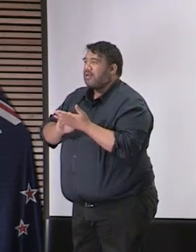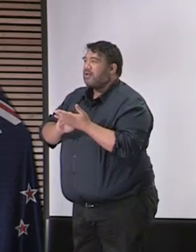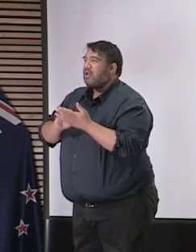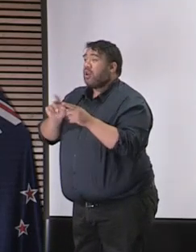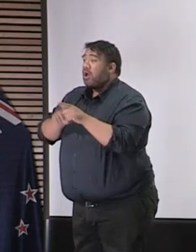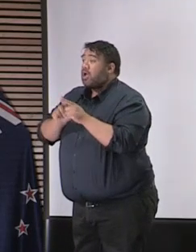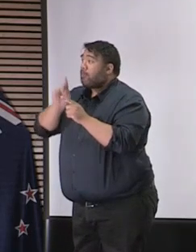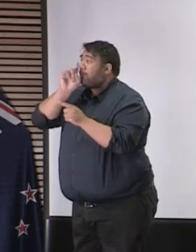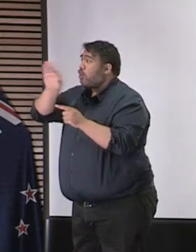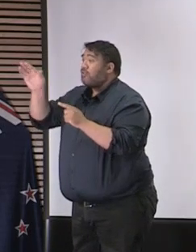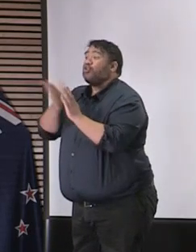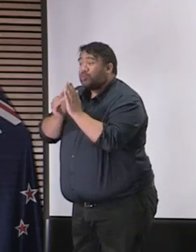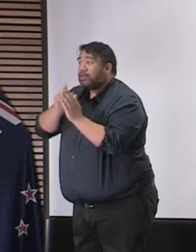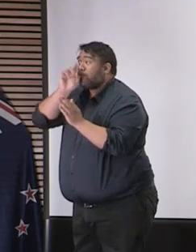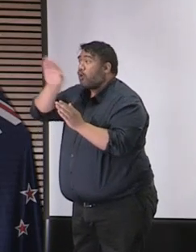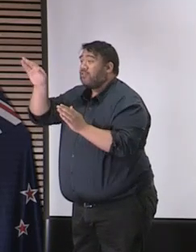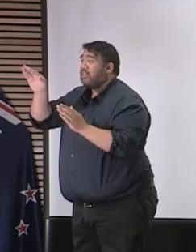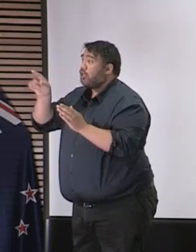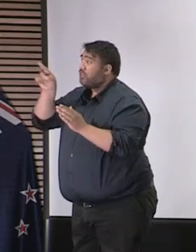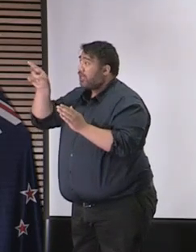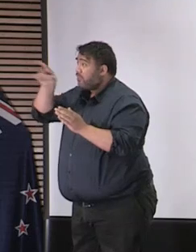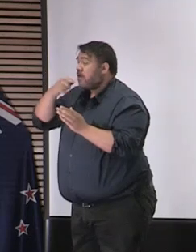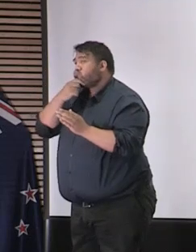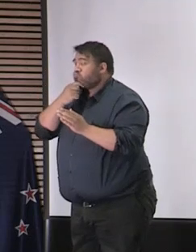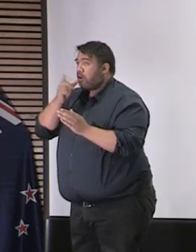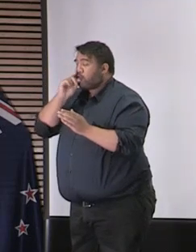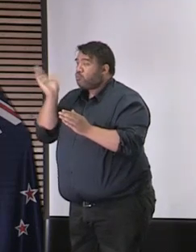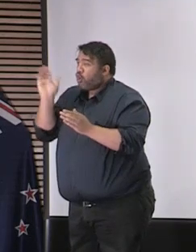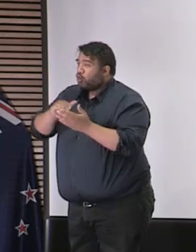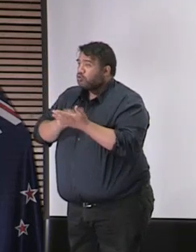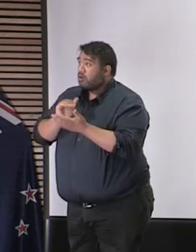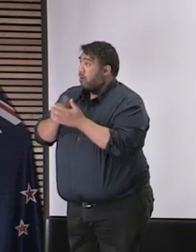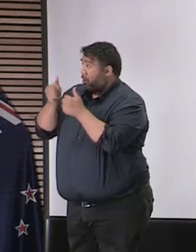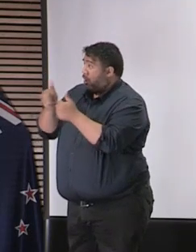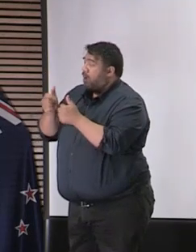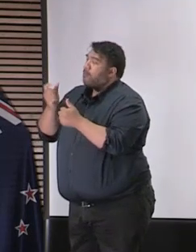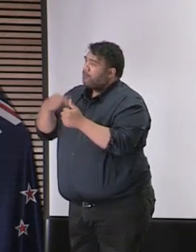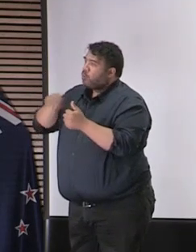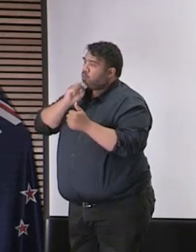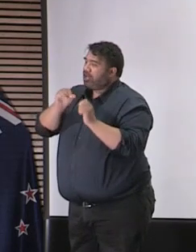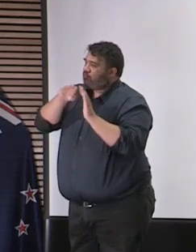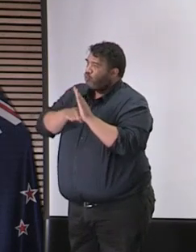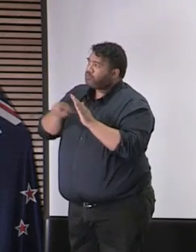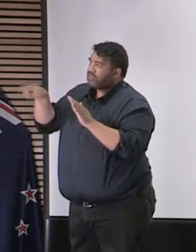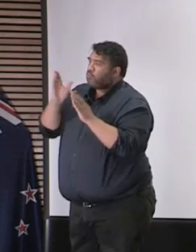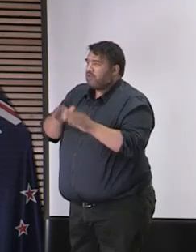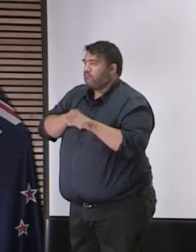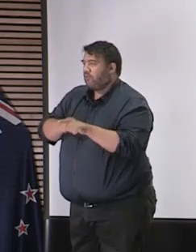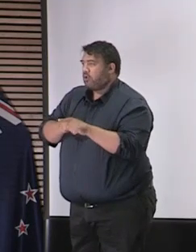Yes, it will be based on that model. That is me sending a message to those who are planning on coming home in the Noor future, we are